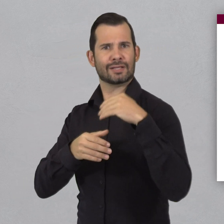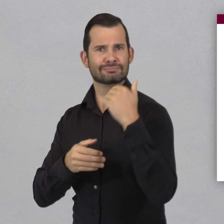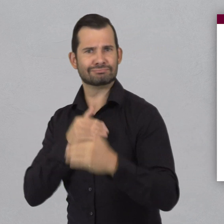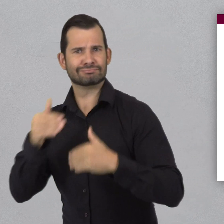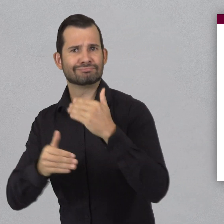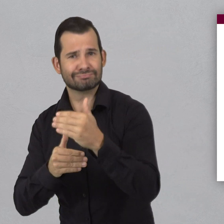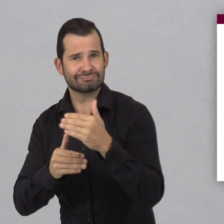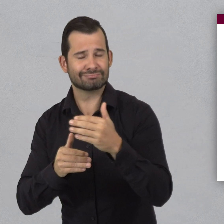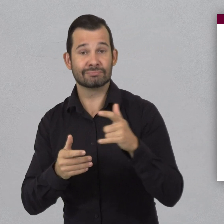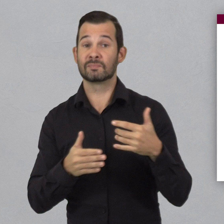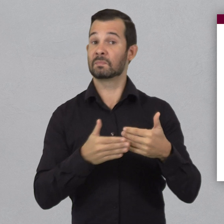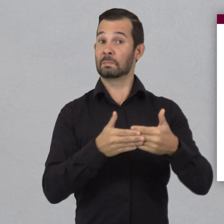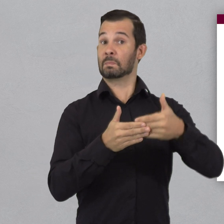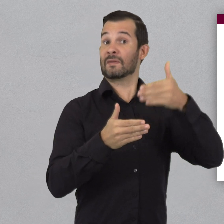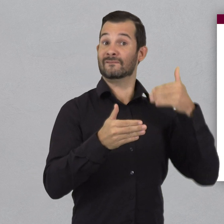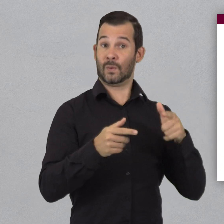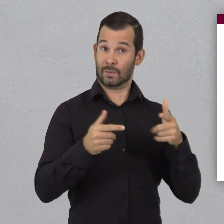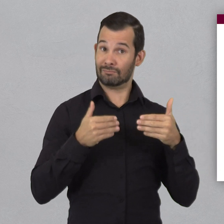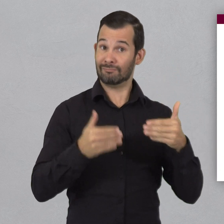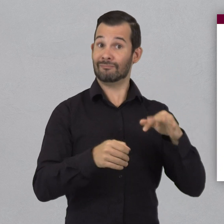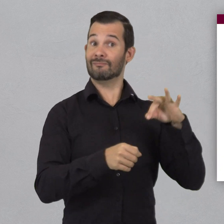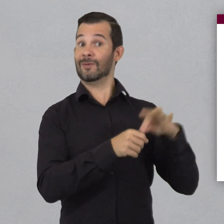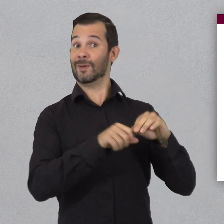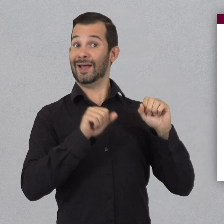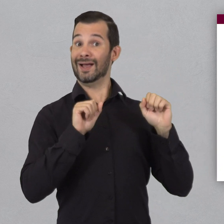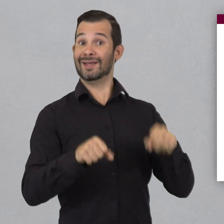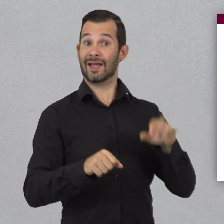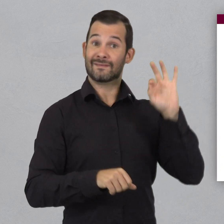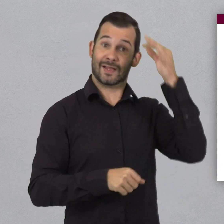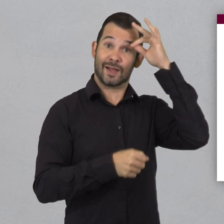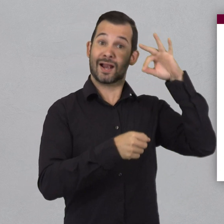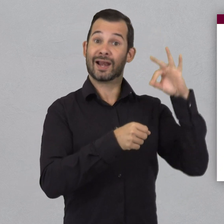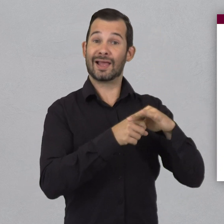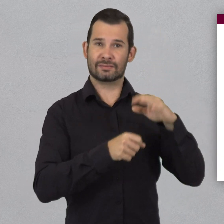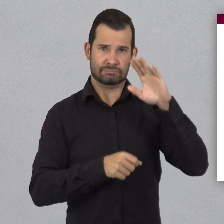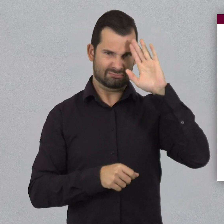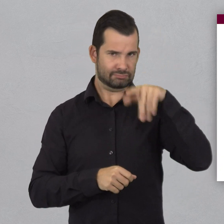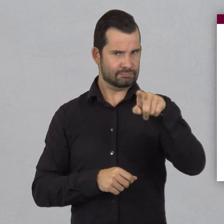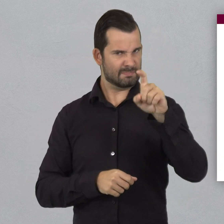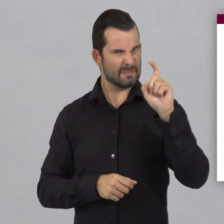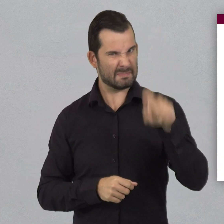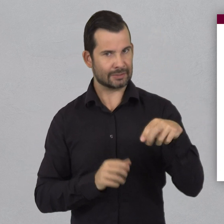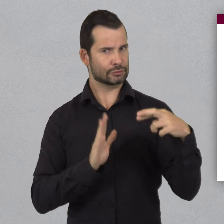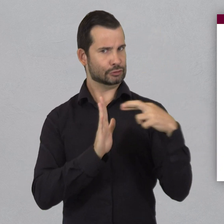democratic process. Before you can vote in a federal election in Canada,